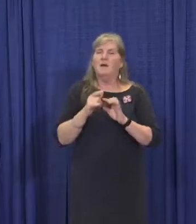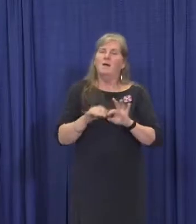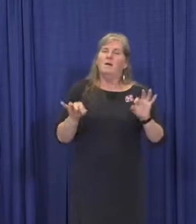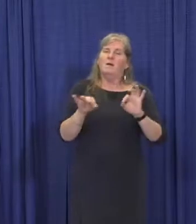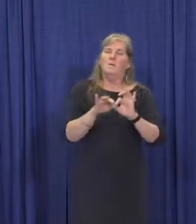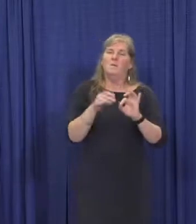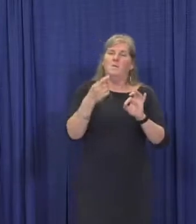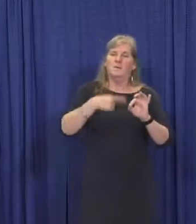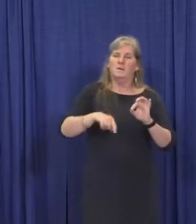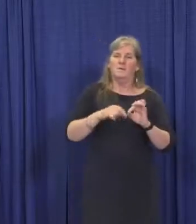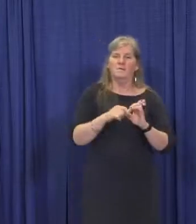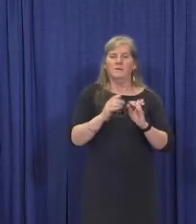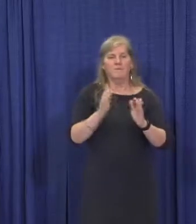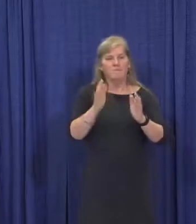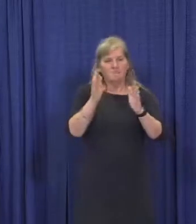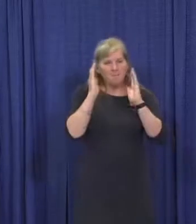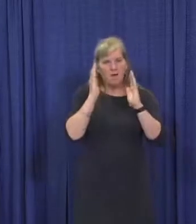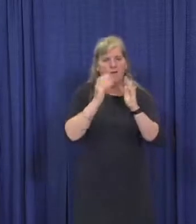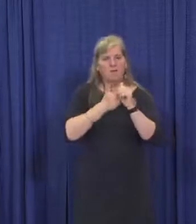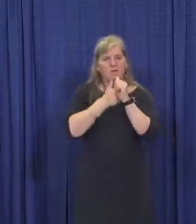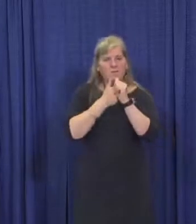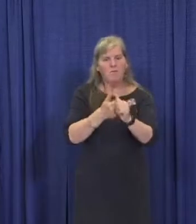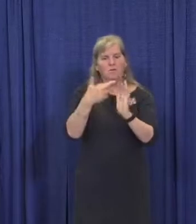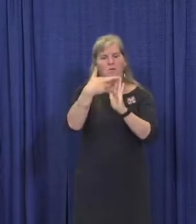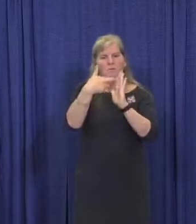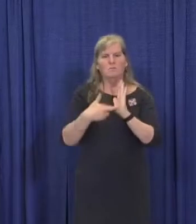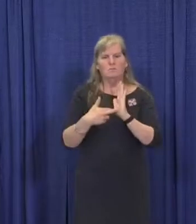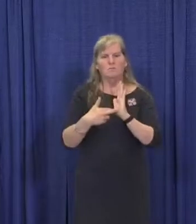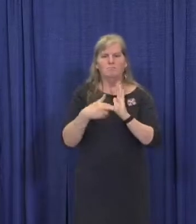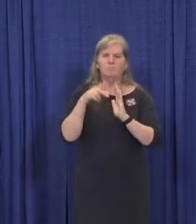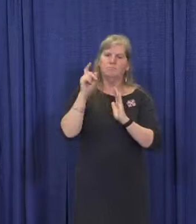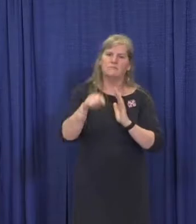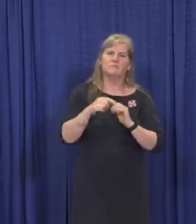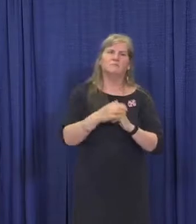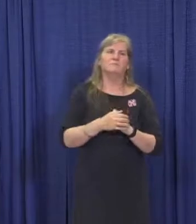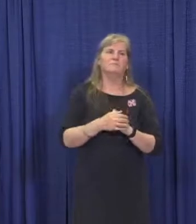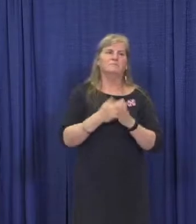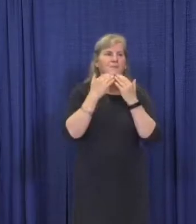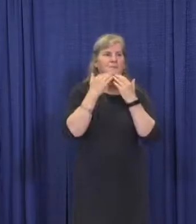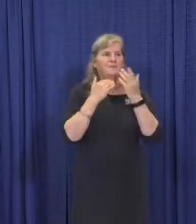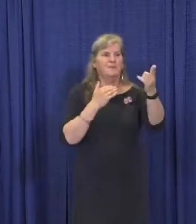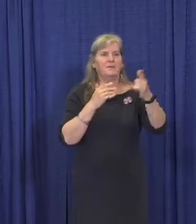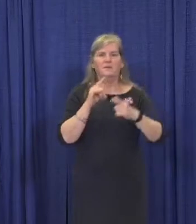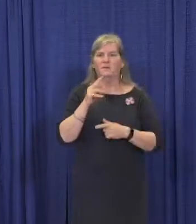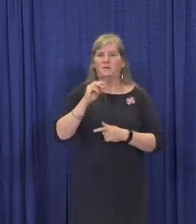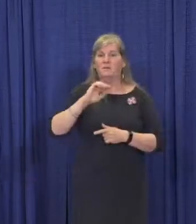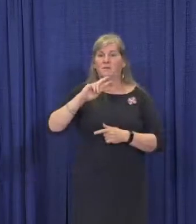focus in on adherence to those guidelines. Pat: Do you have a second